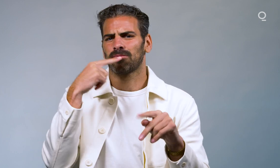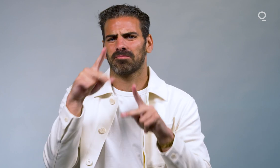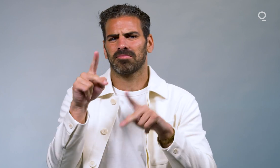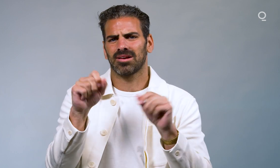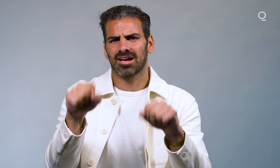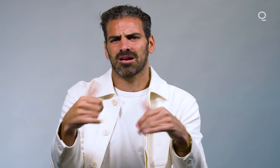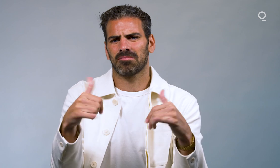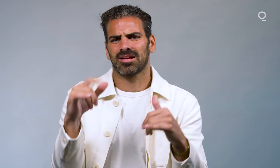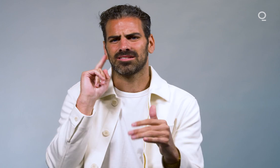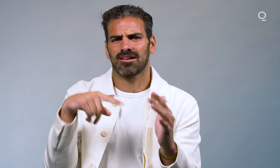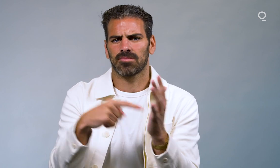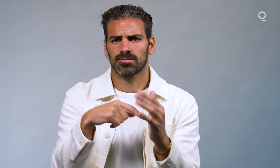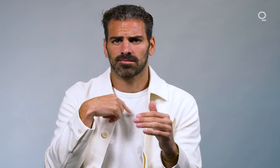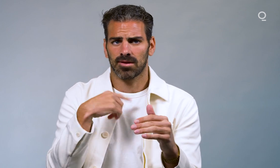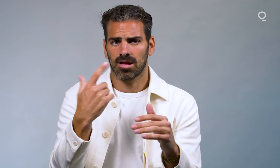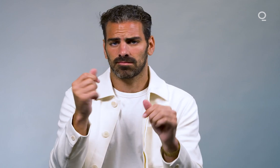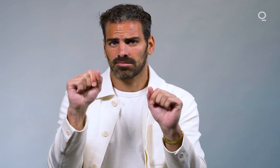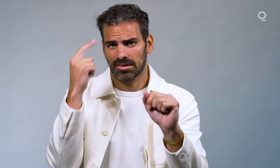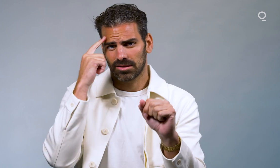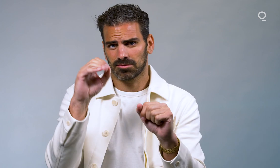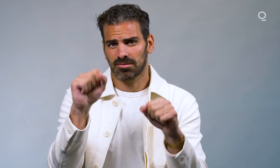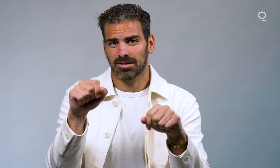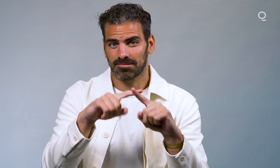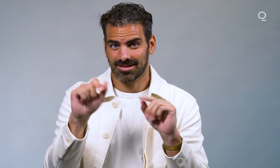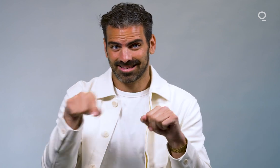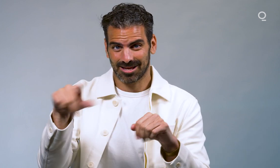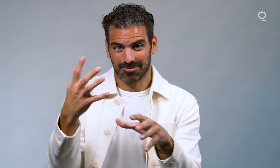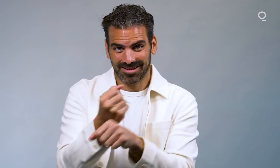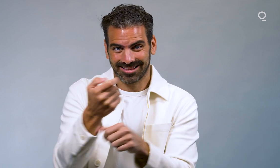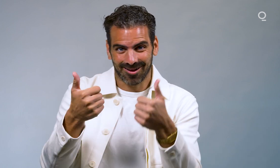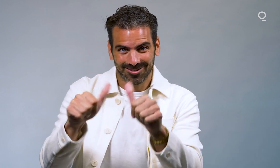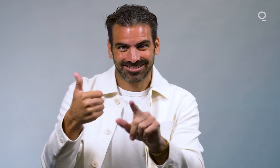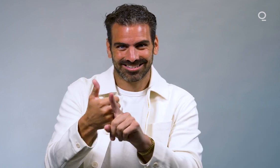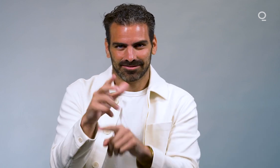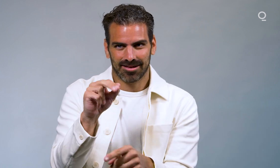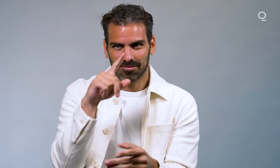So many people, I think, assume that it's easy to take on the role of a deaf person.